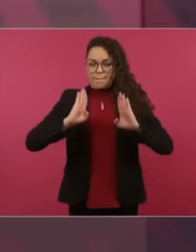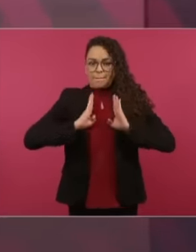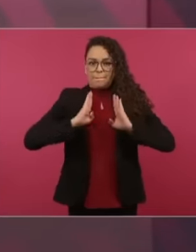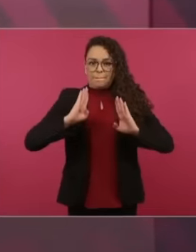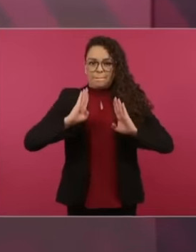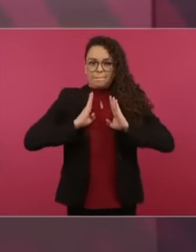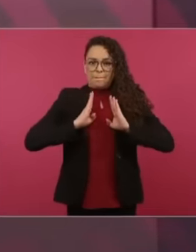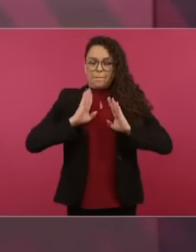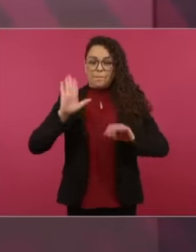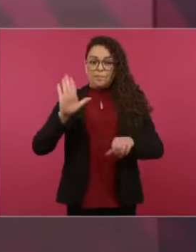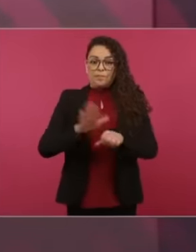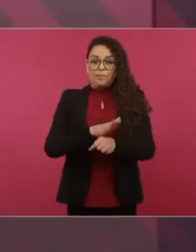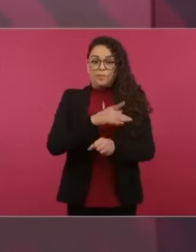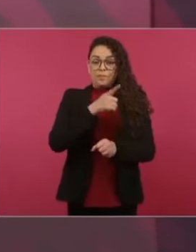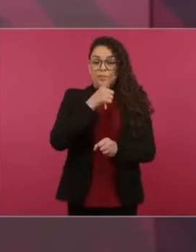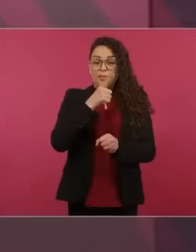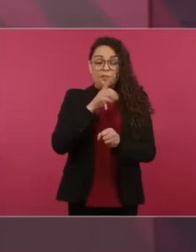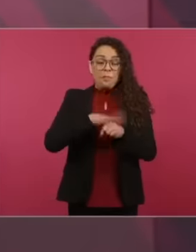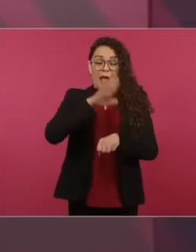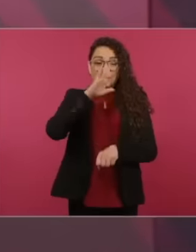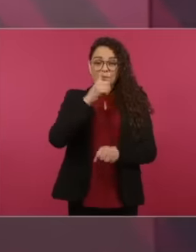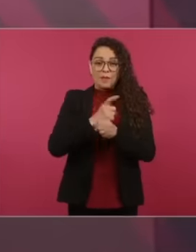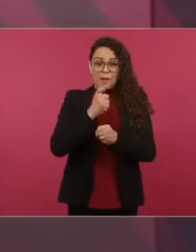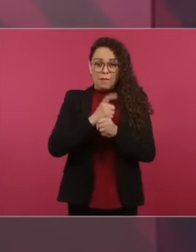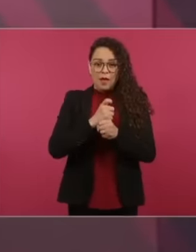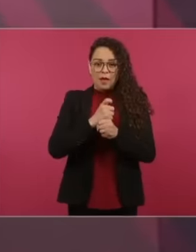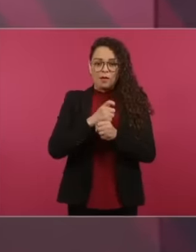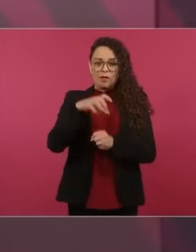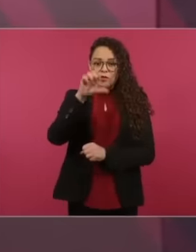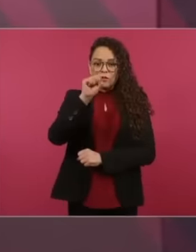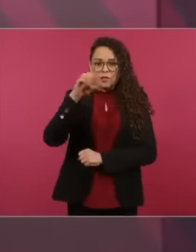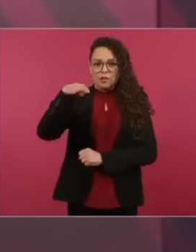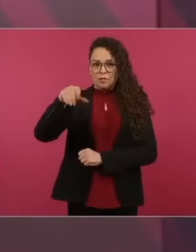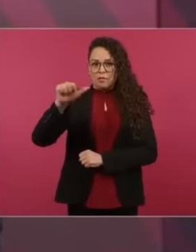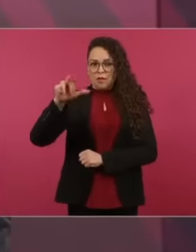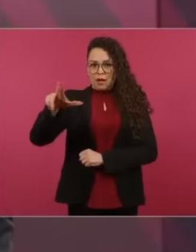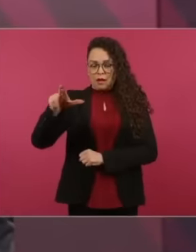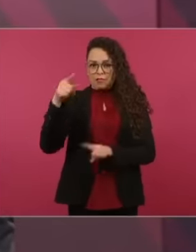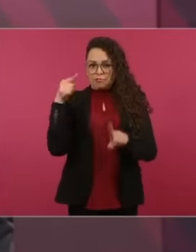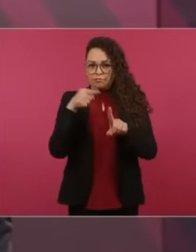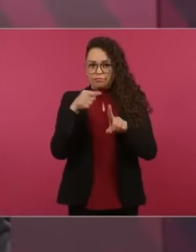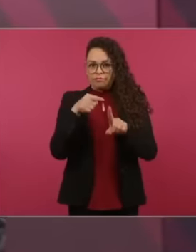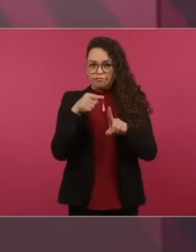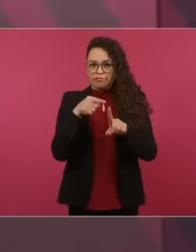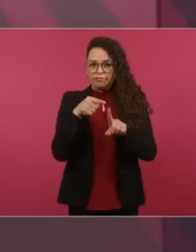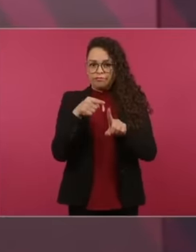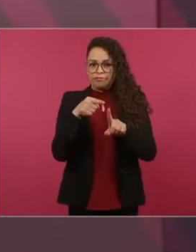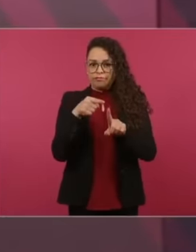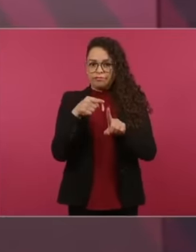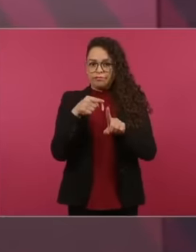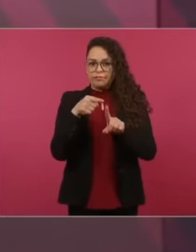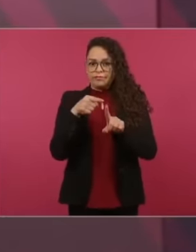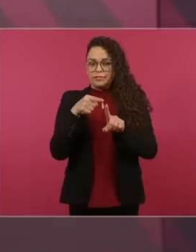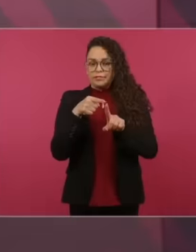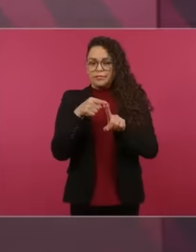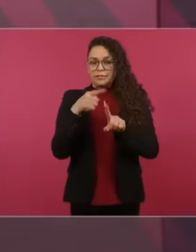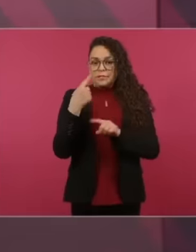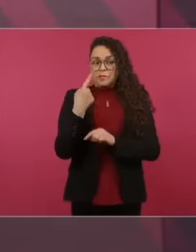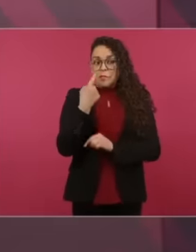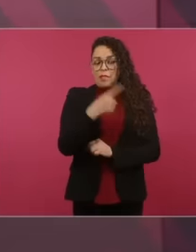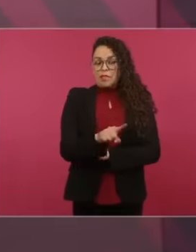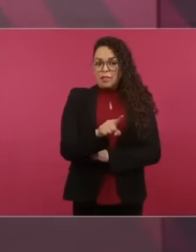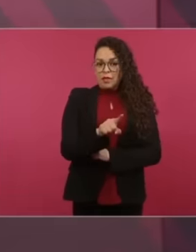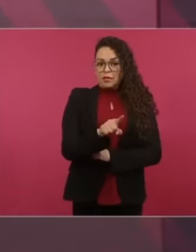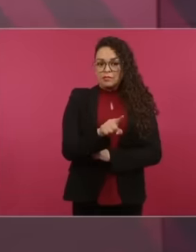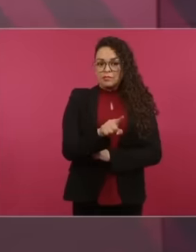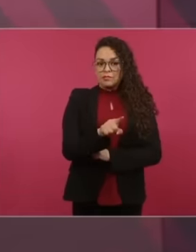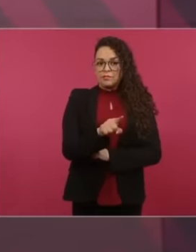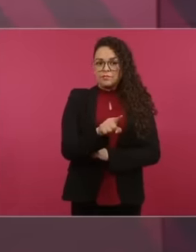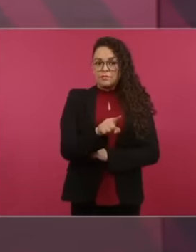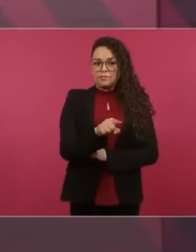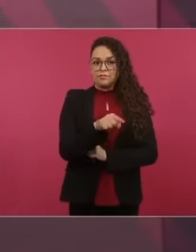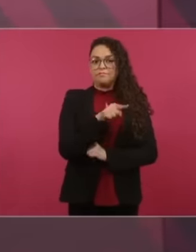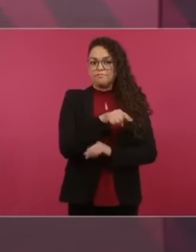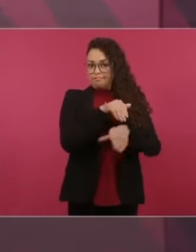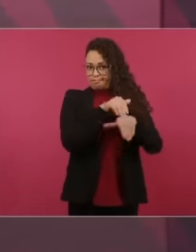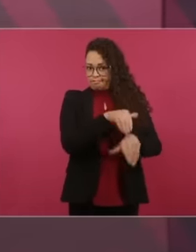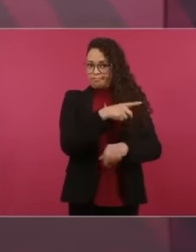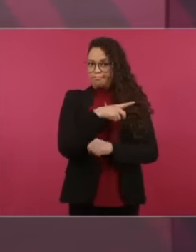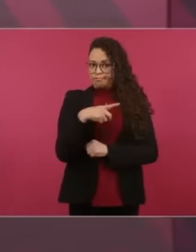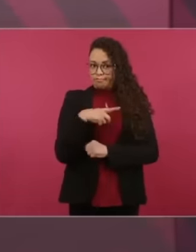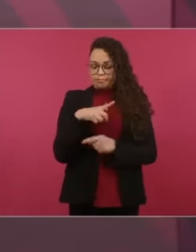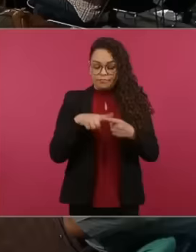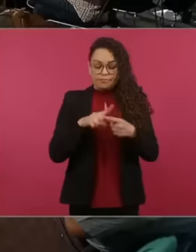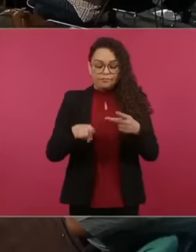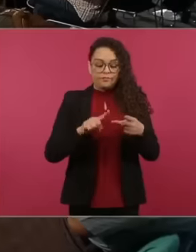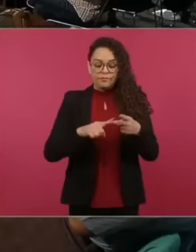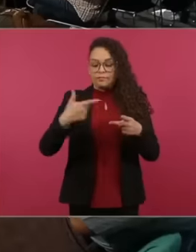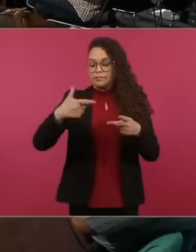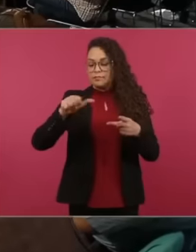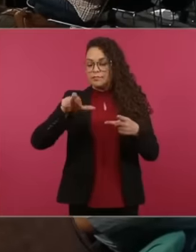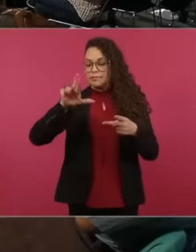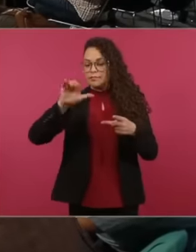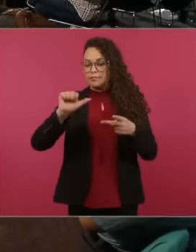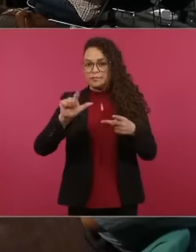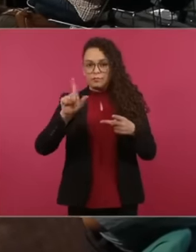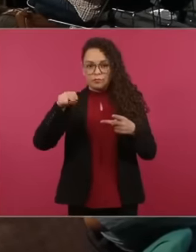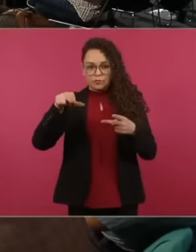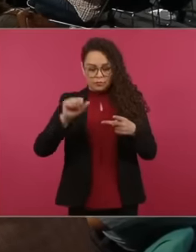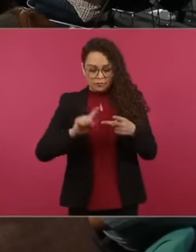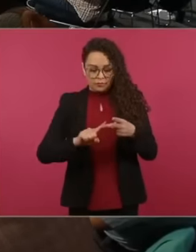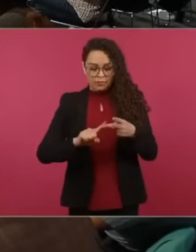Navy and García Luna, all those that Calderón had supposedly fighting